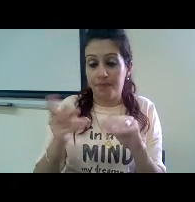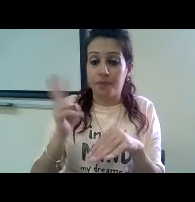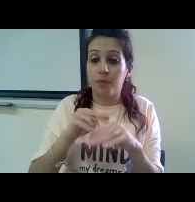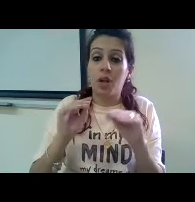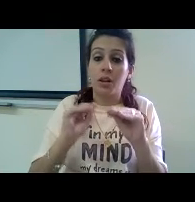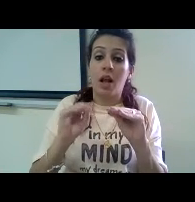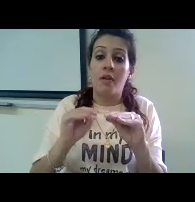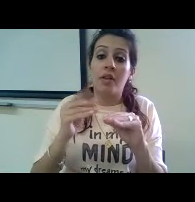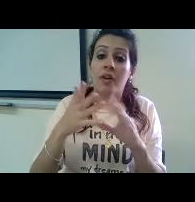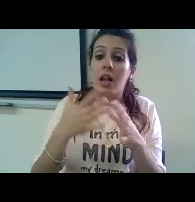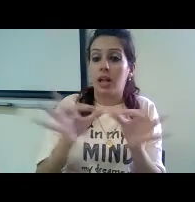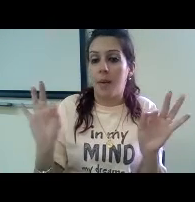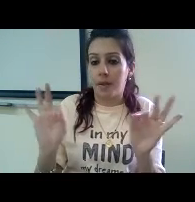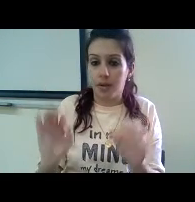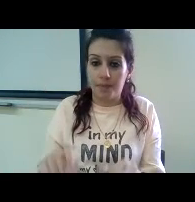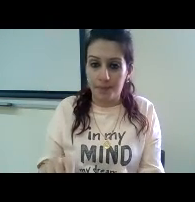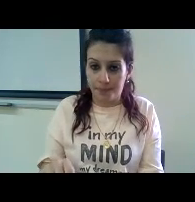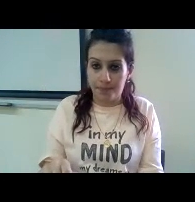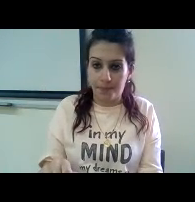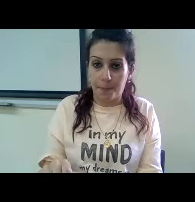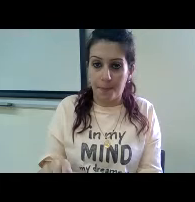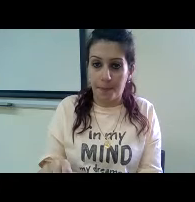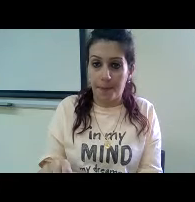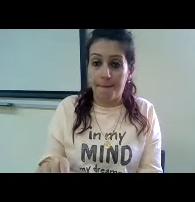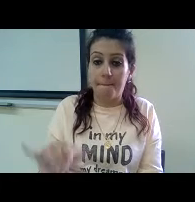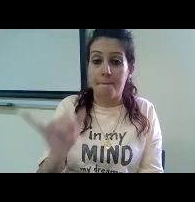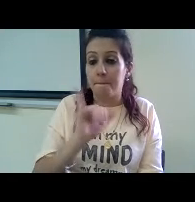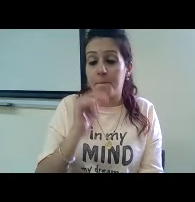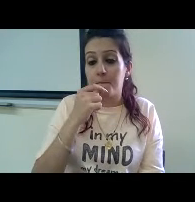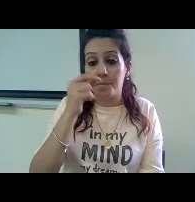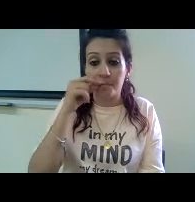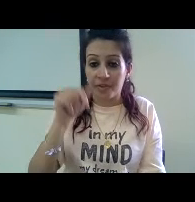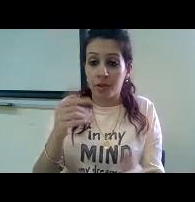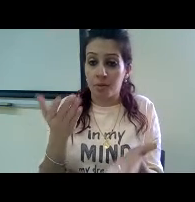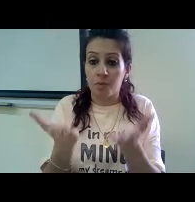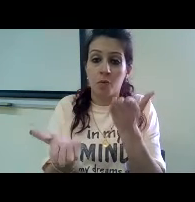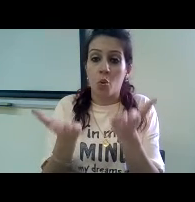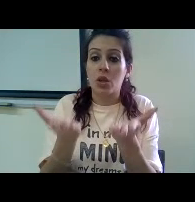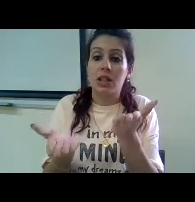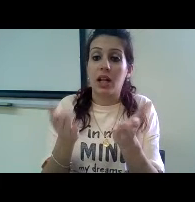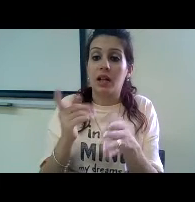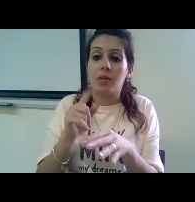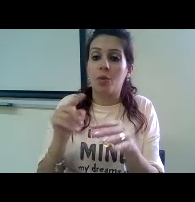ecological system theory, as you can see there in their micro-system,